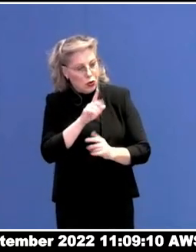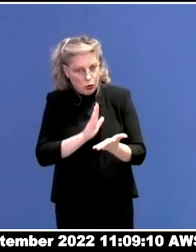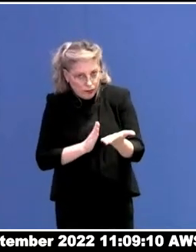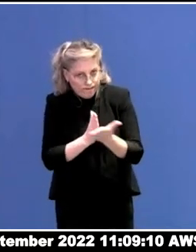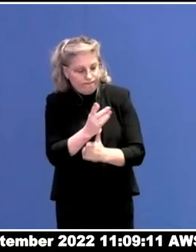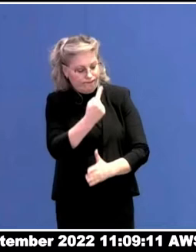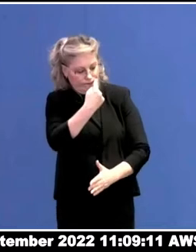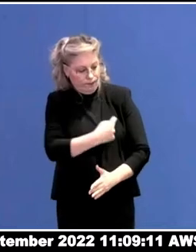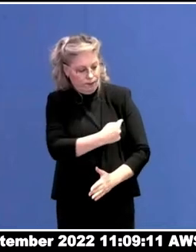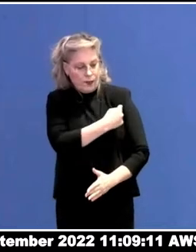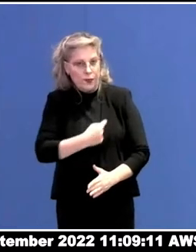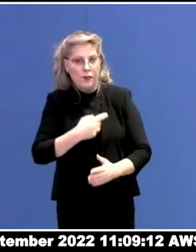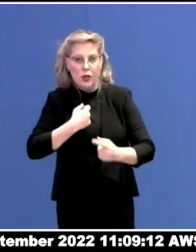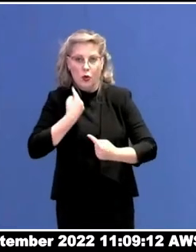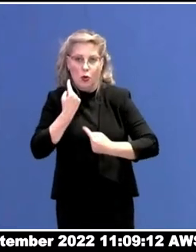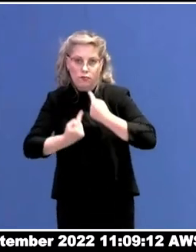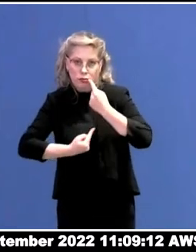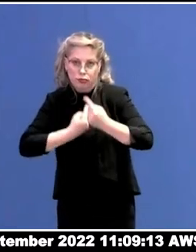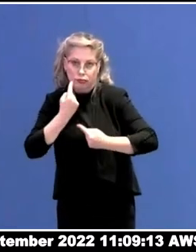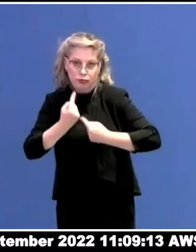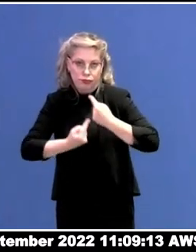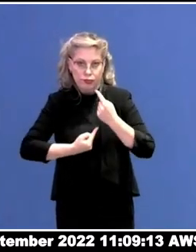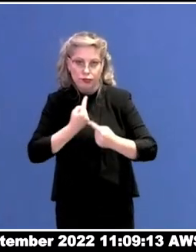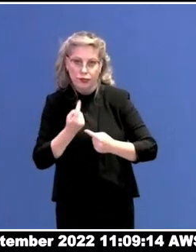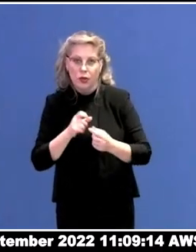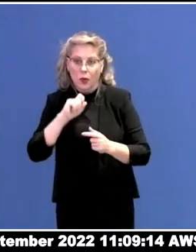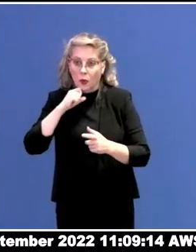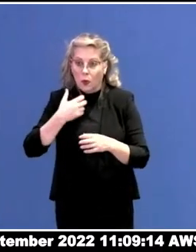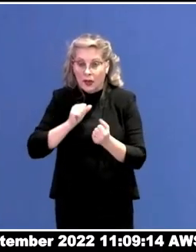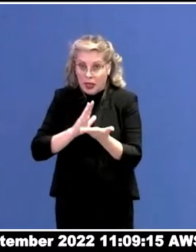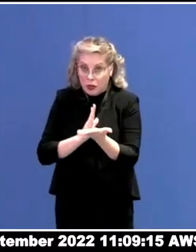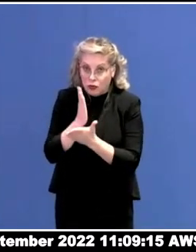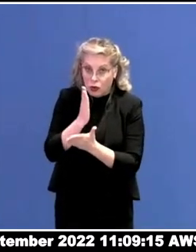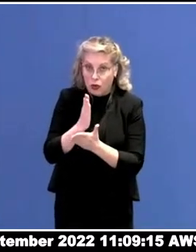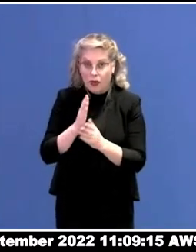that the evidence which you shall give will be the truth, the whole truth and nothing but